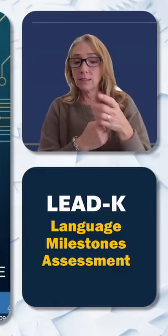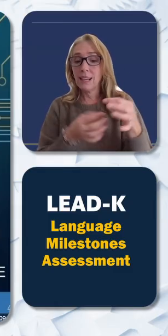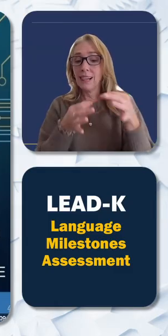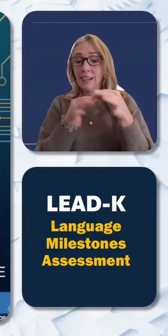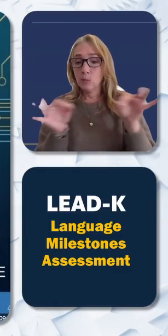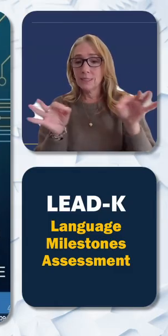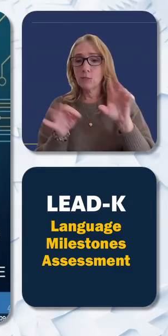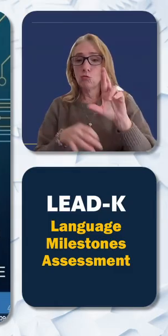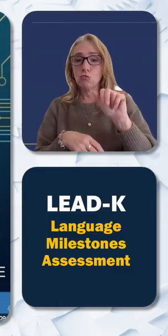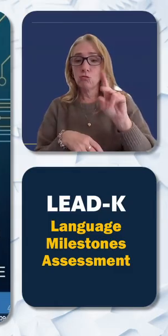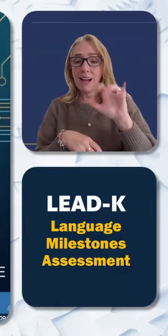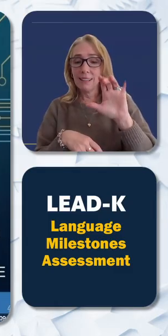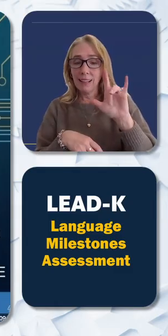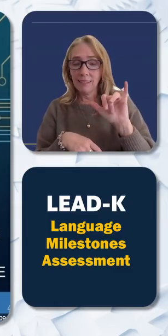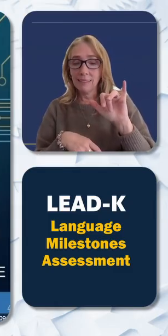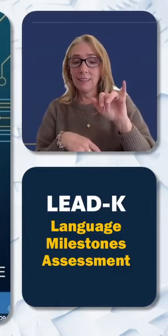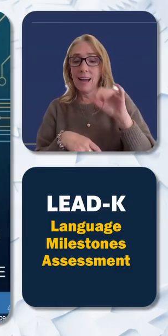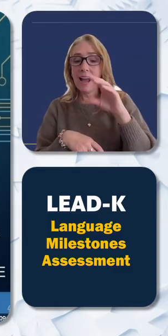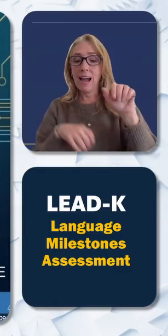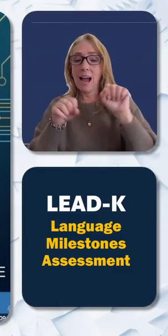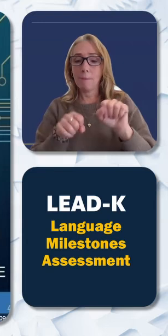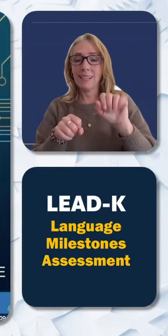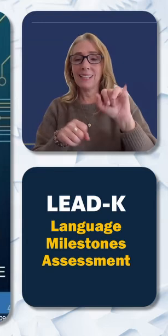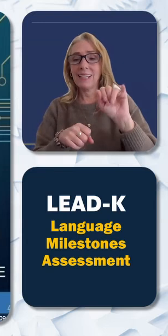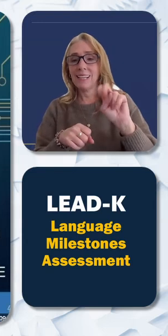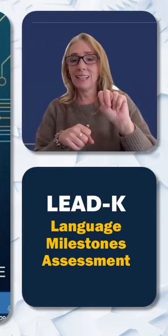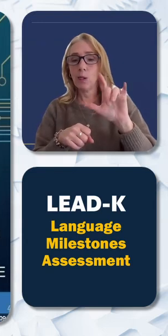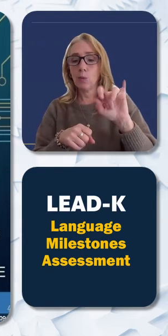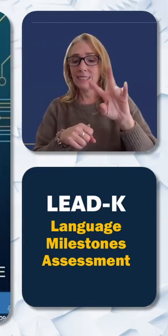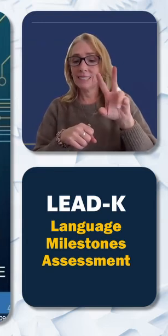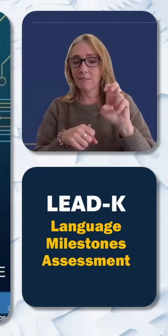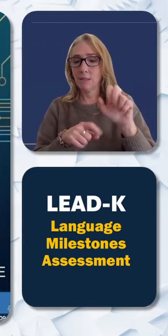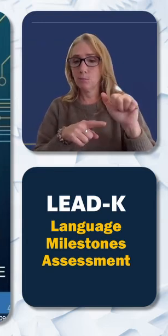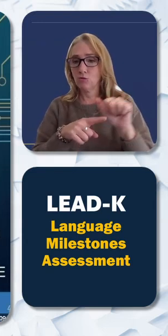that supports culturally and linguistically and radically